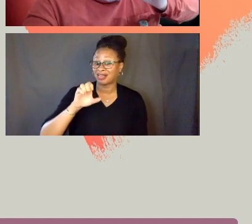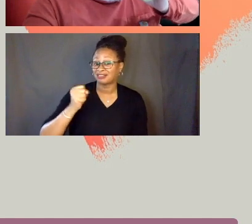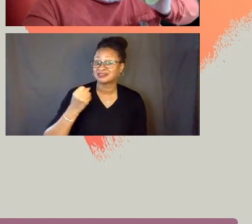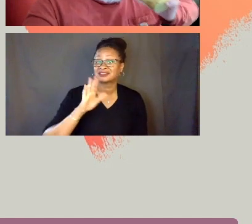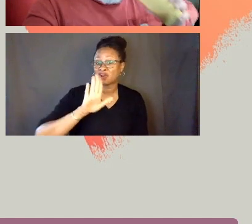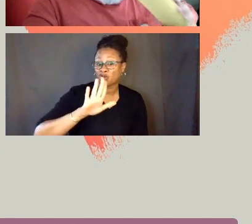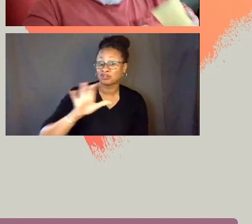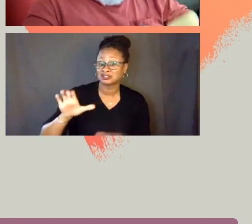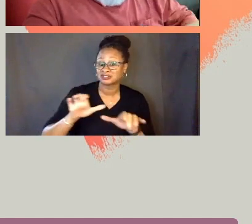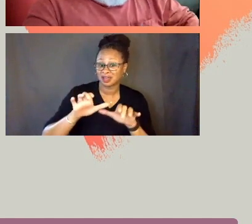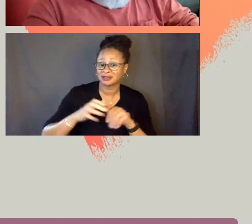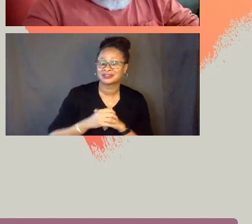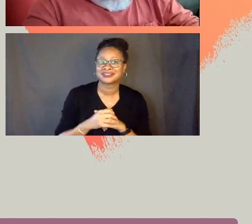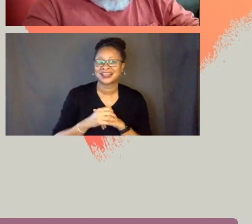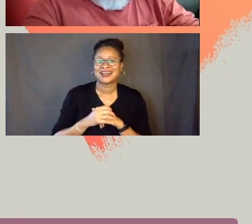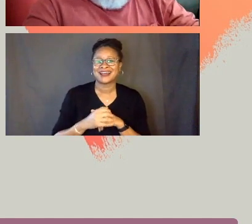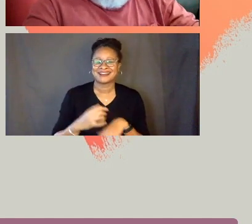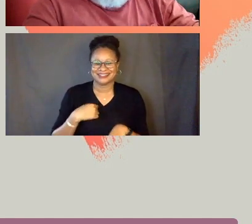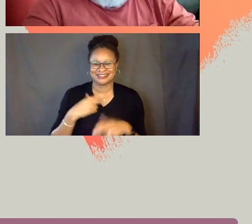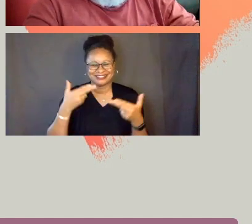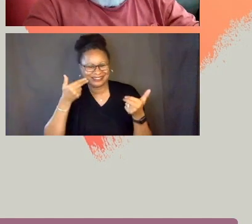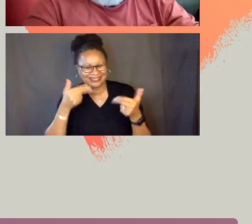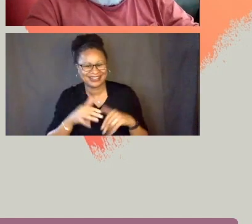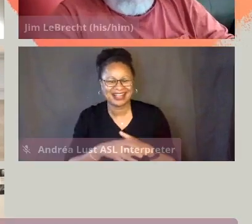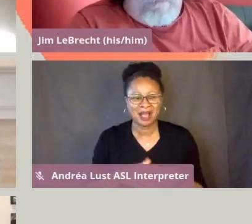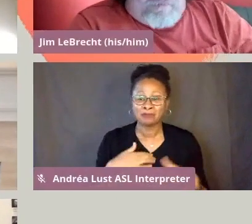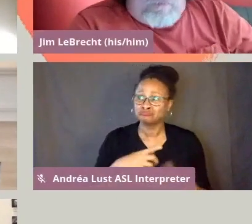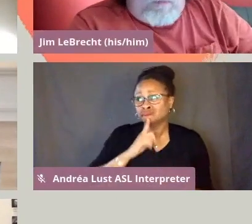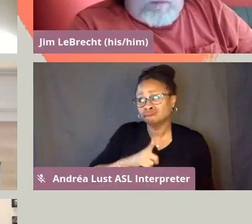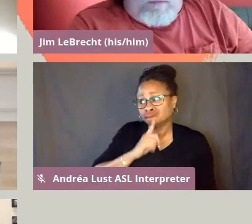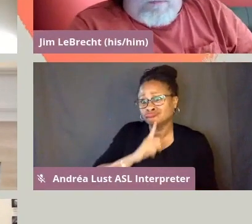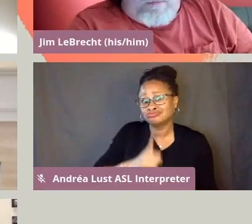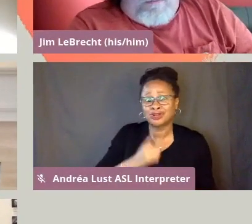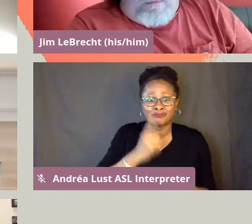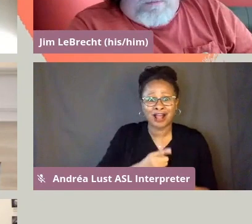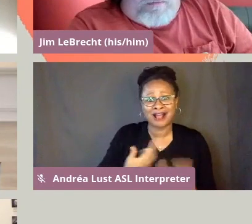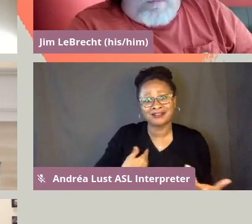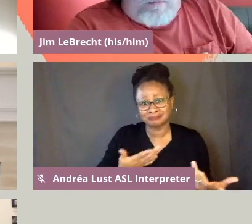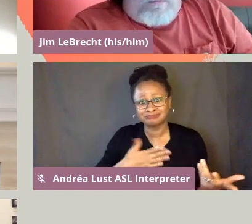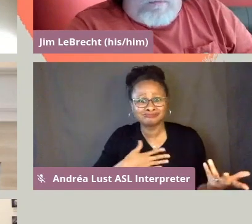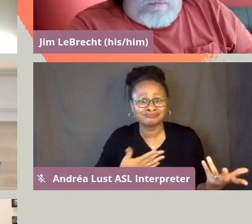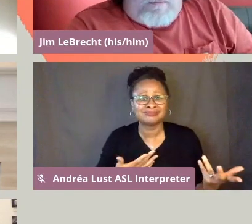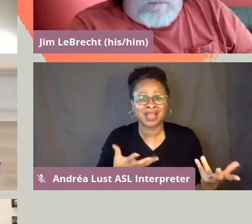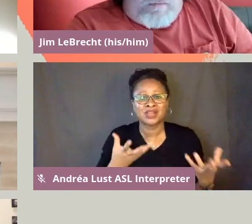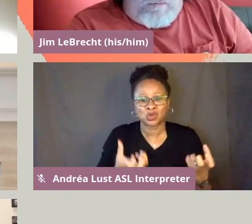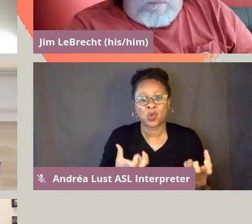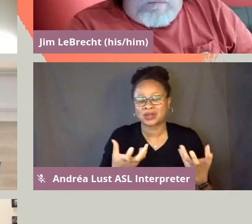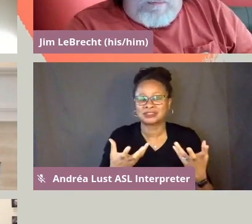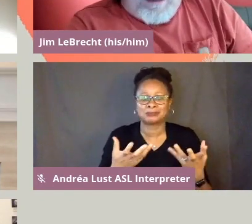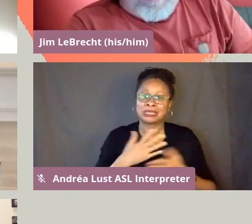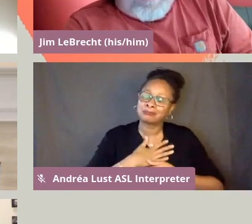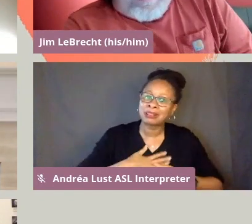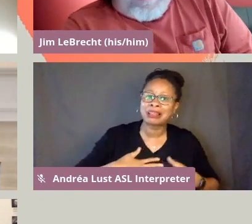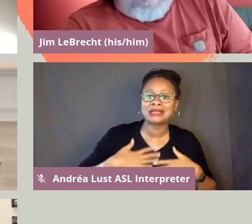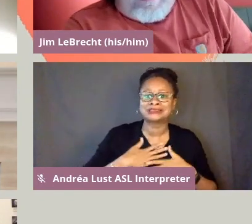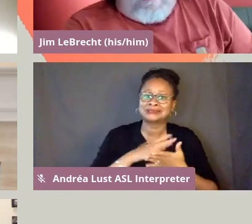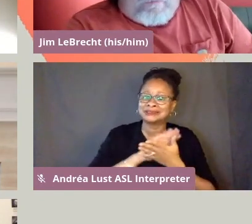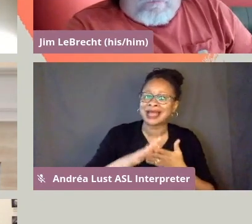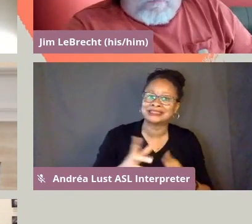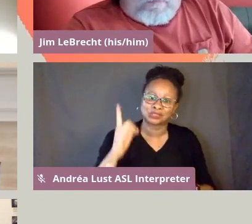I think that-- well, it's true, right? I mean, you want it to be pleasant to listen to as well as informative.